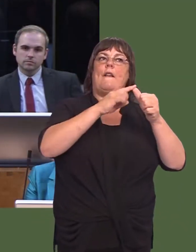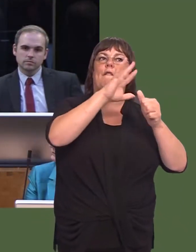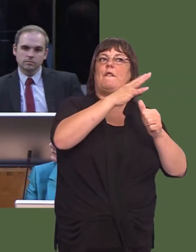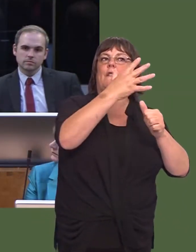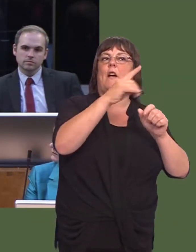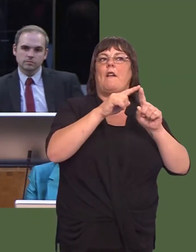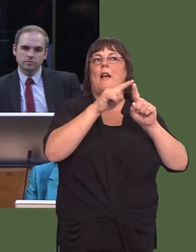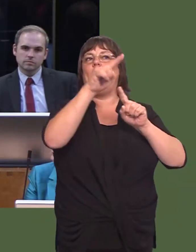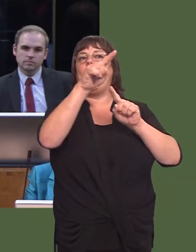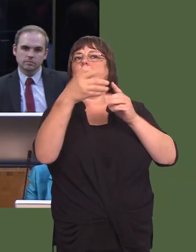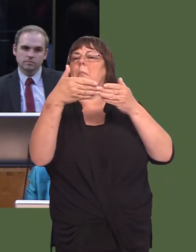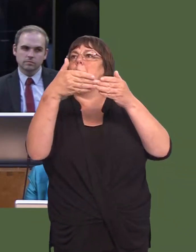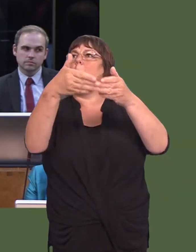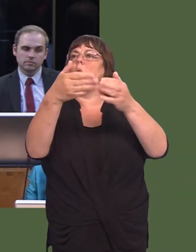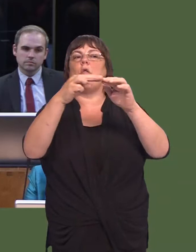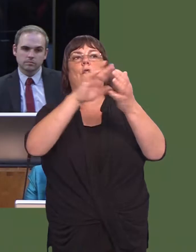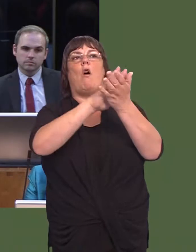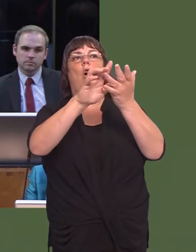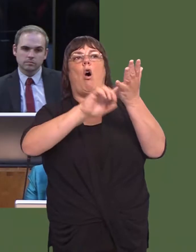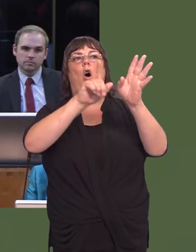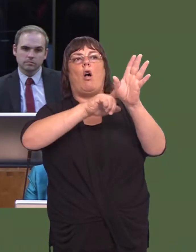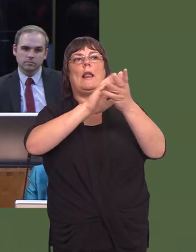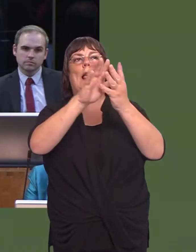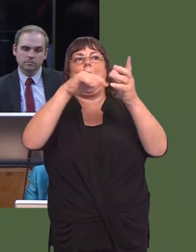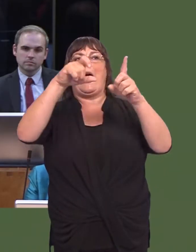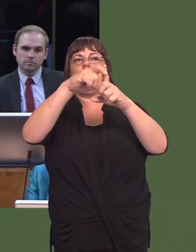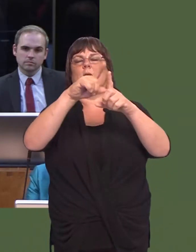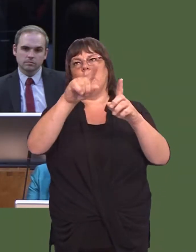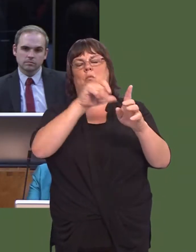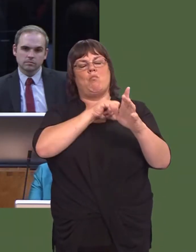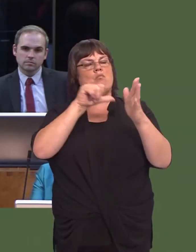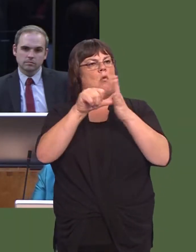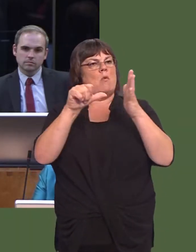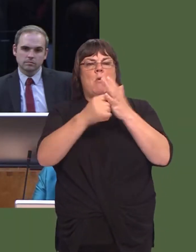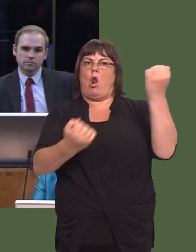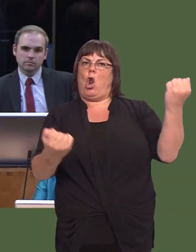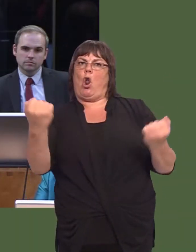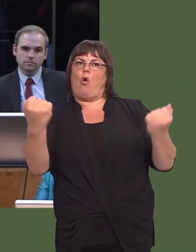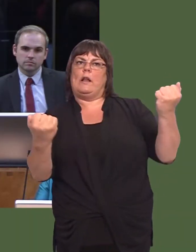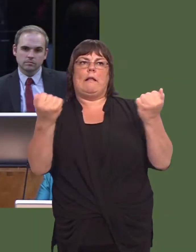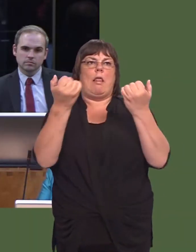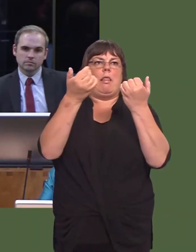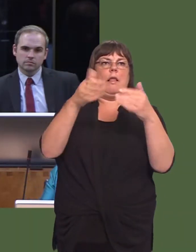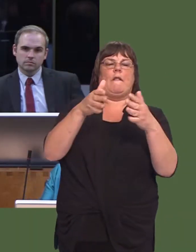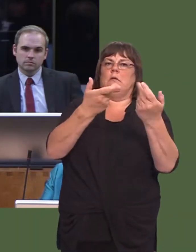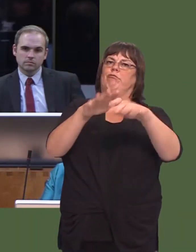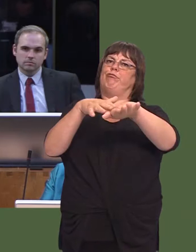port of Holyhead, where there are major traffic jams at the moment, particularly when lorries try to leave the port.